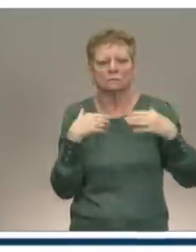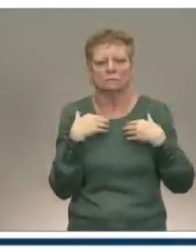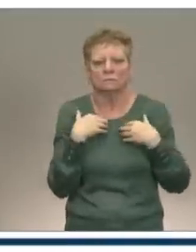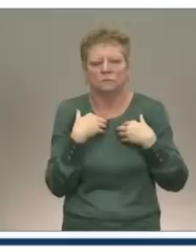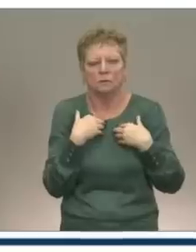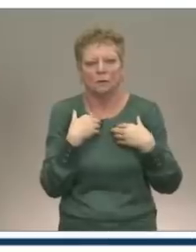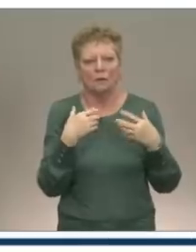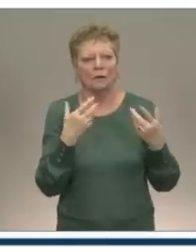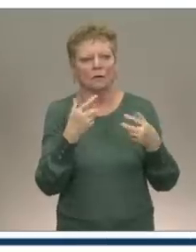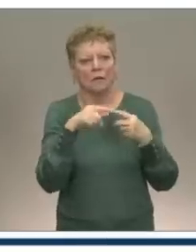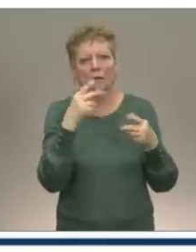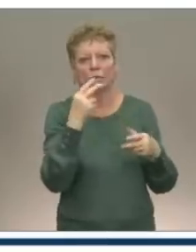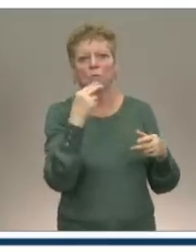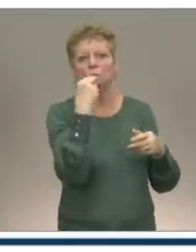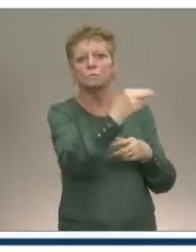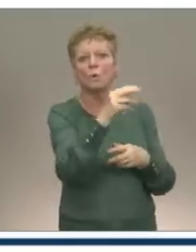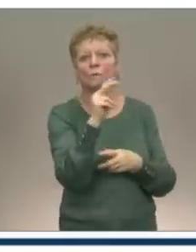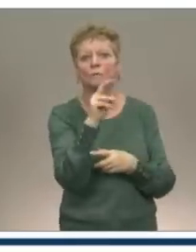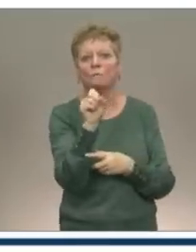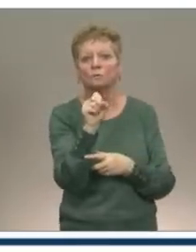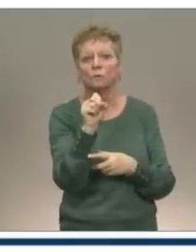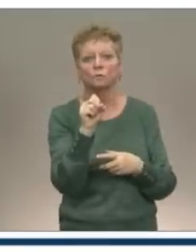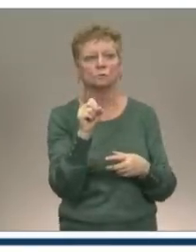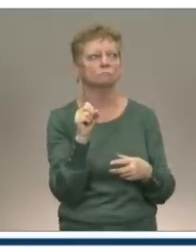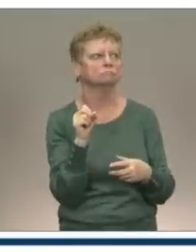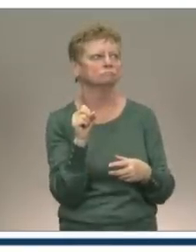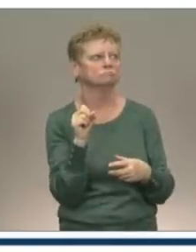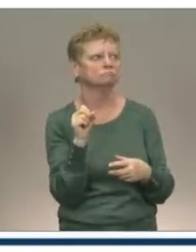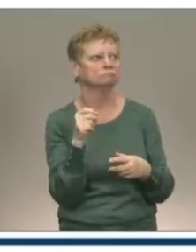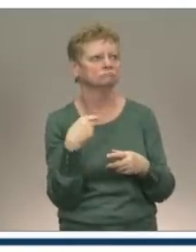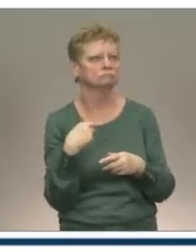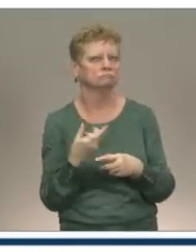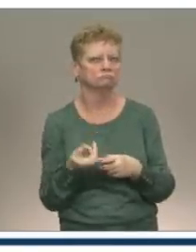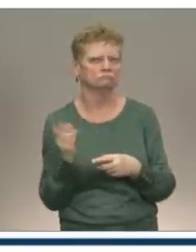in northern nova scotia we have for the last number of weeks supported but